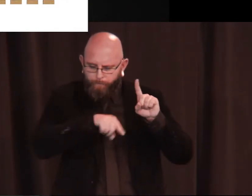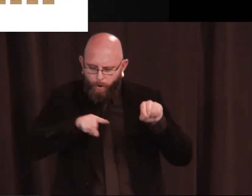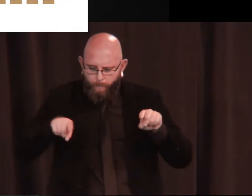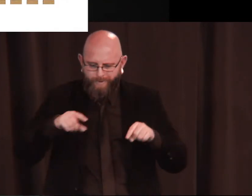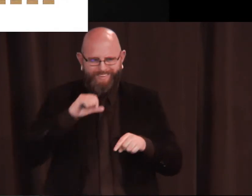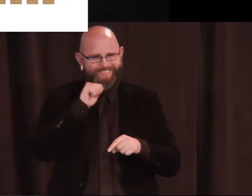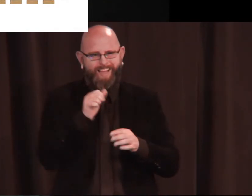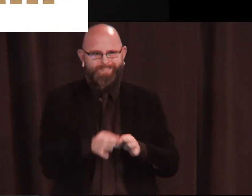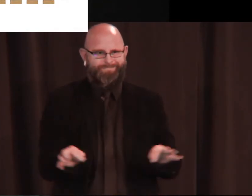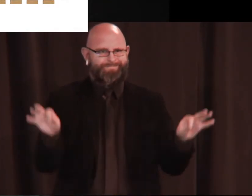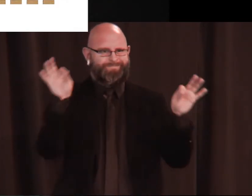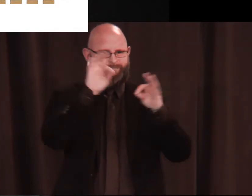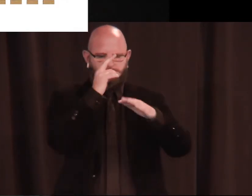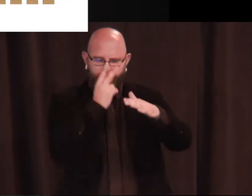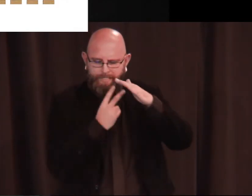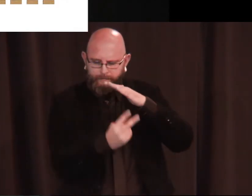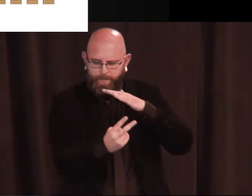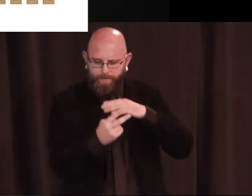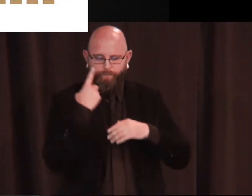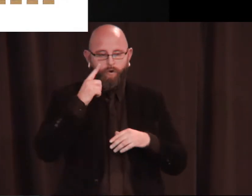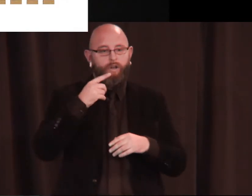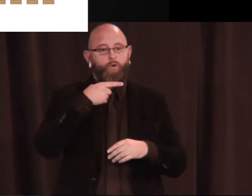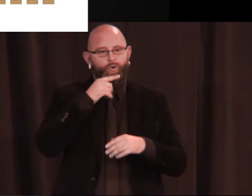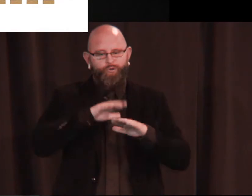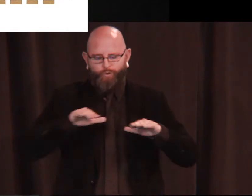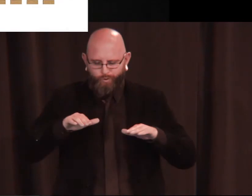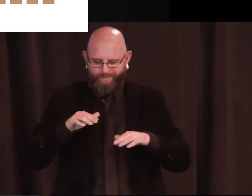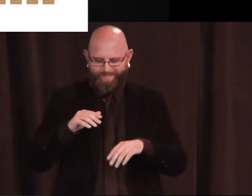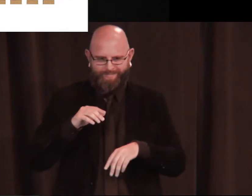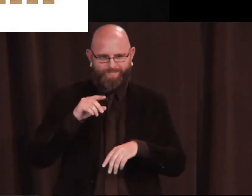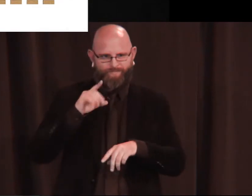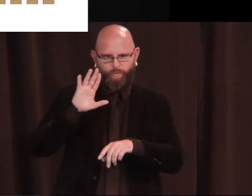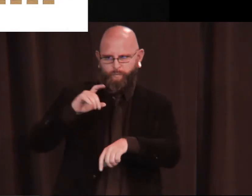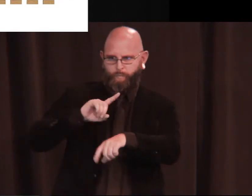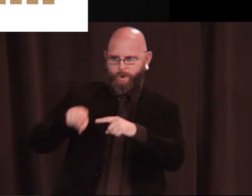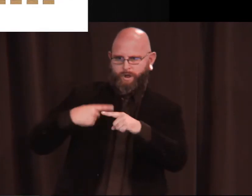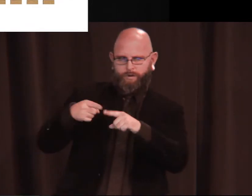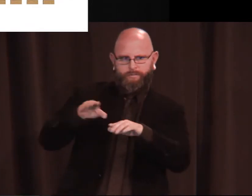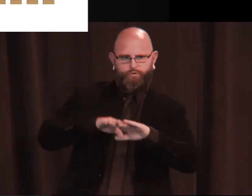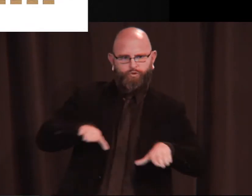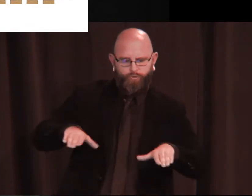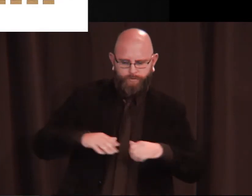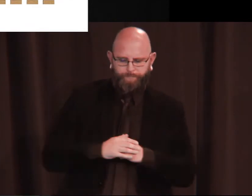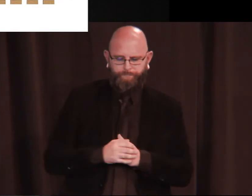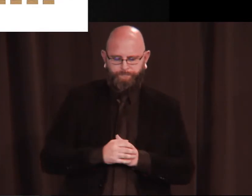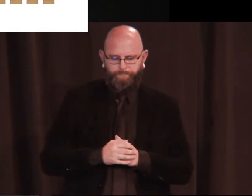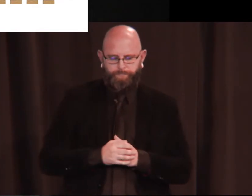So, which of the following is not a predictor of how often a child is wearing their hearing aids?